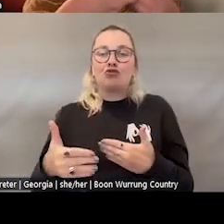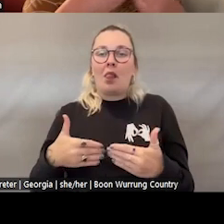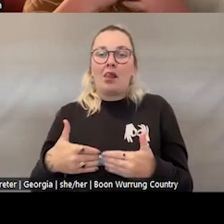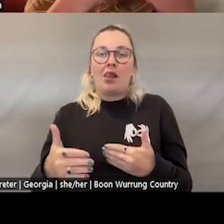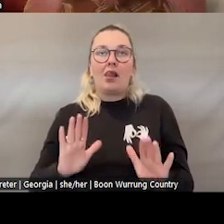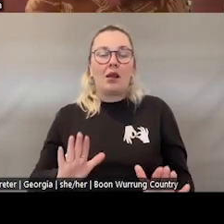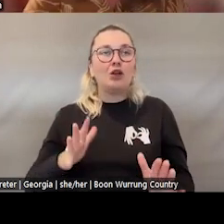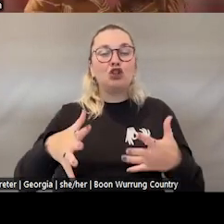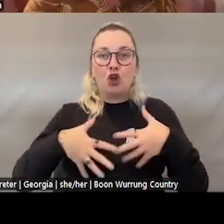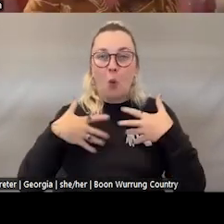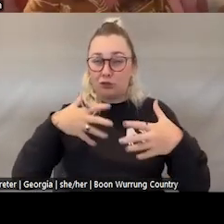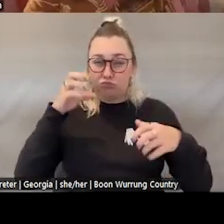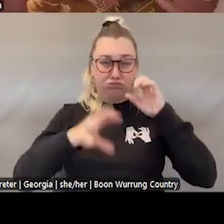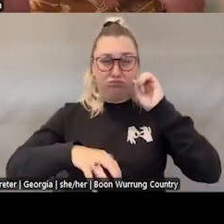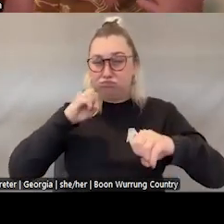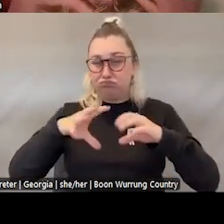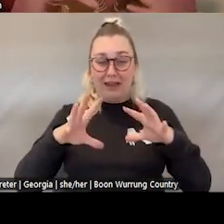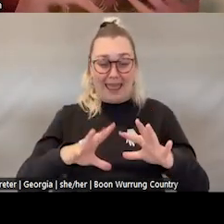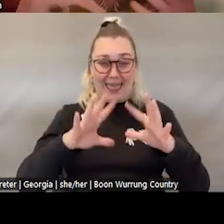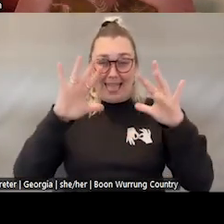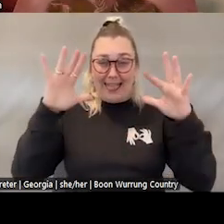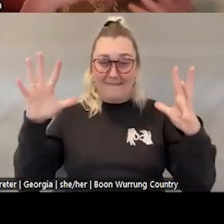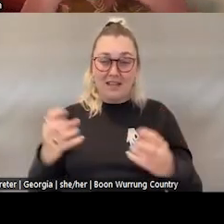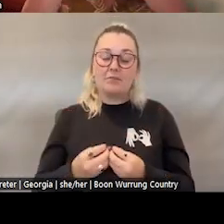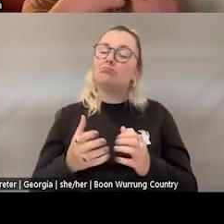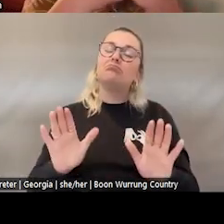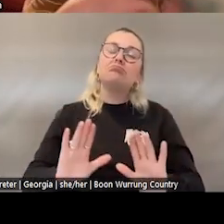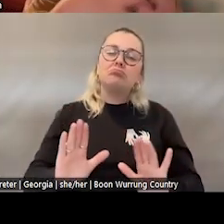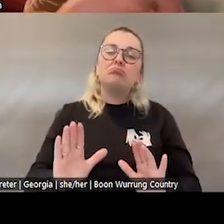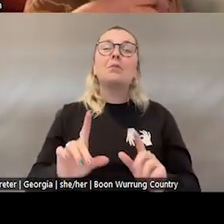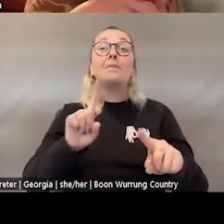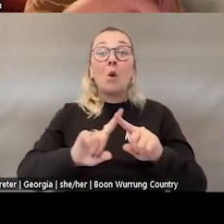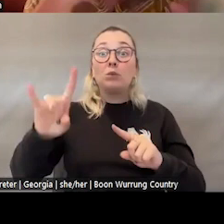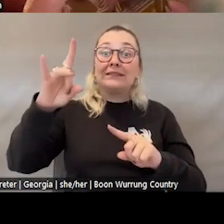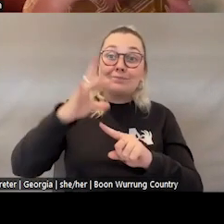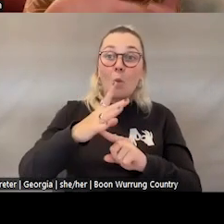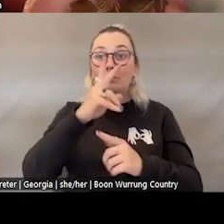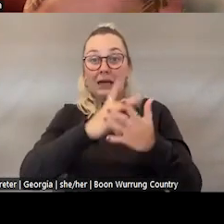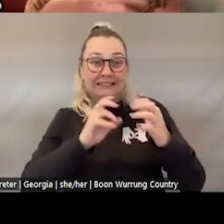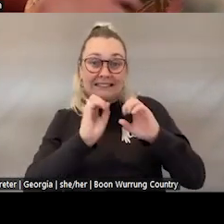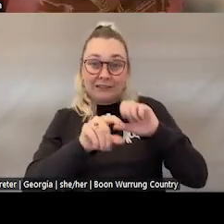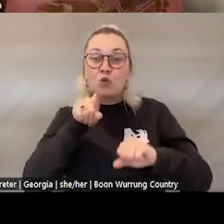want to capture absolutely everything but the most important elements that you can use to